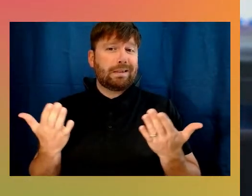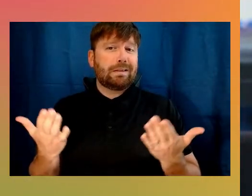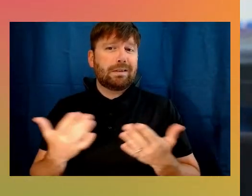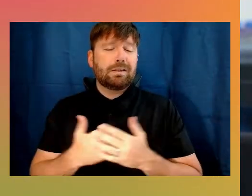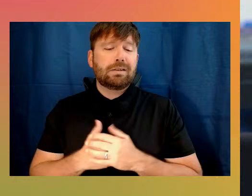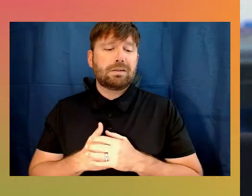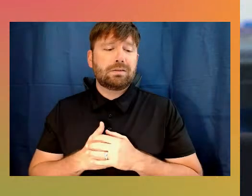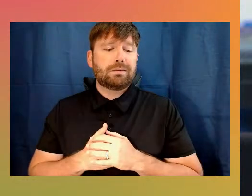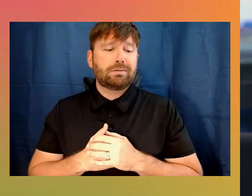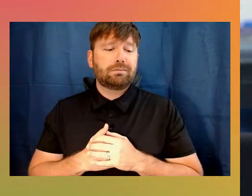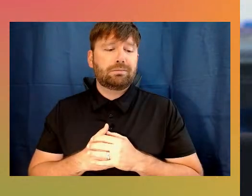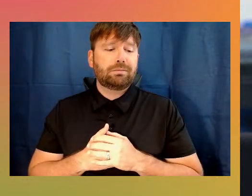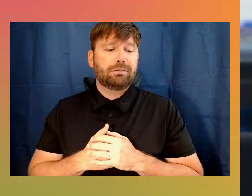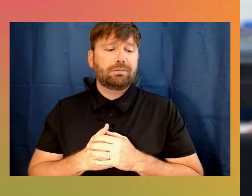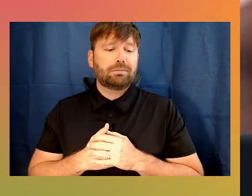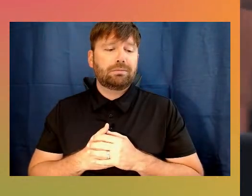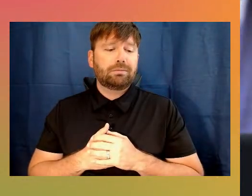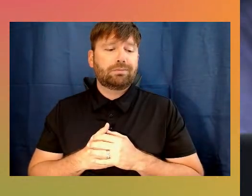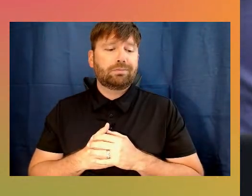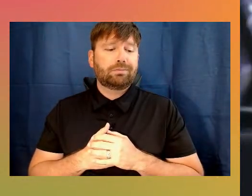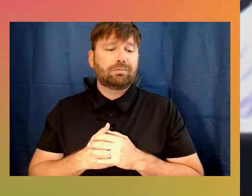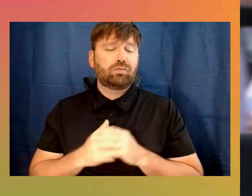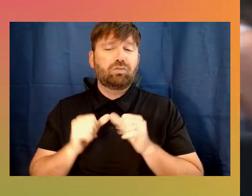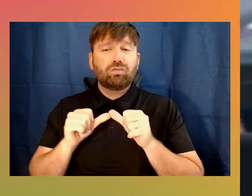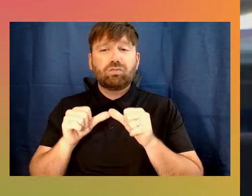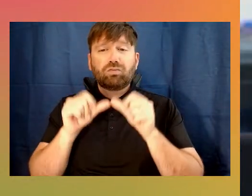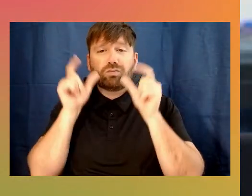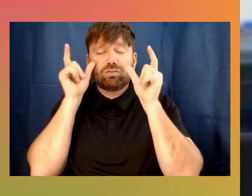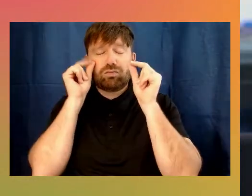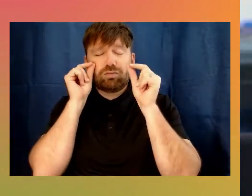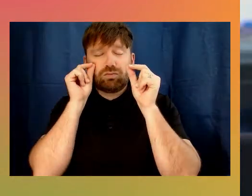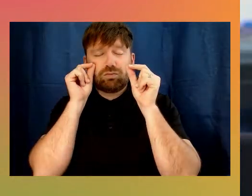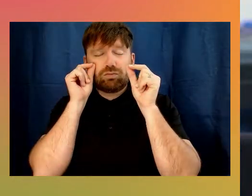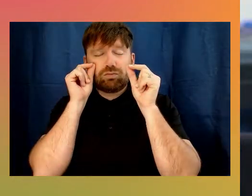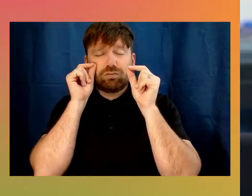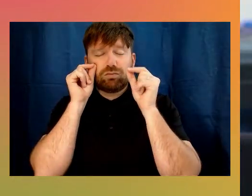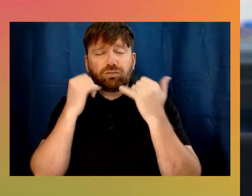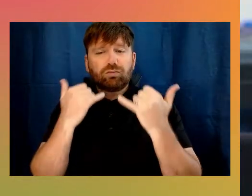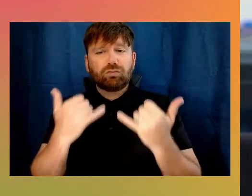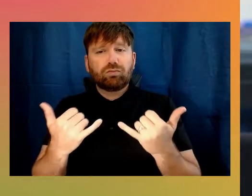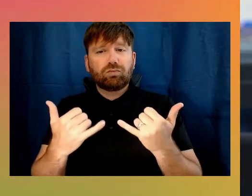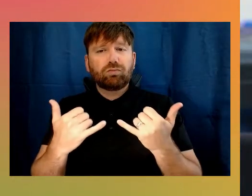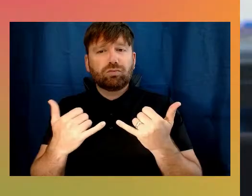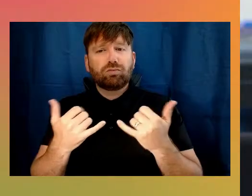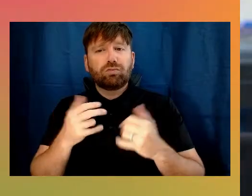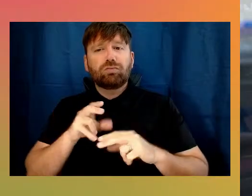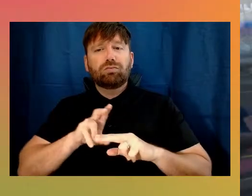GRATITUDE, WITH MORE INTENTION, WITH MORE PRESENCE?